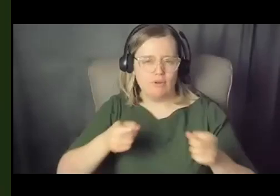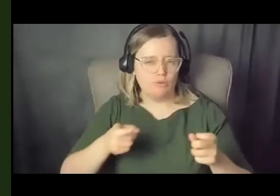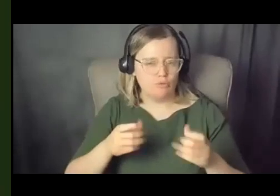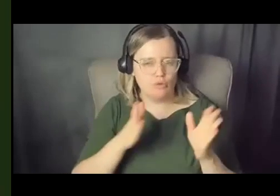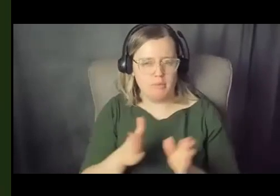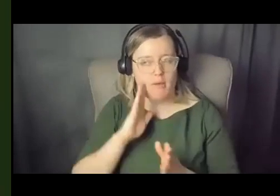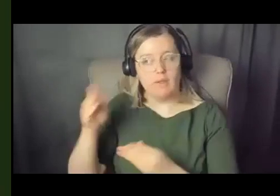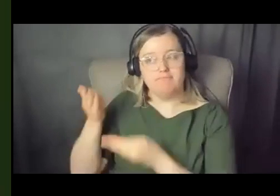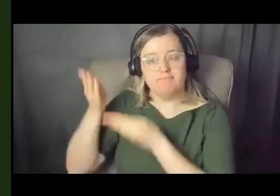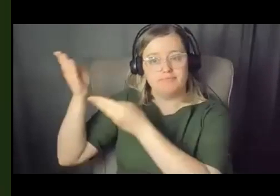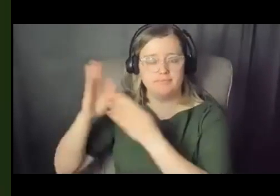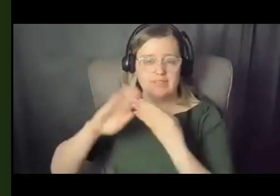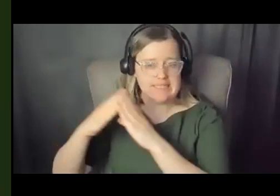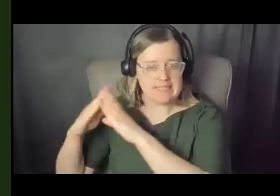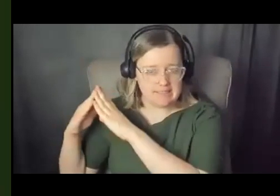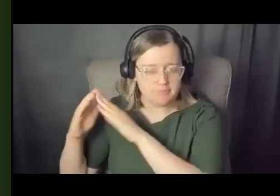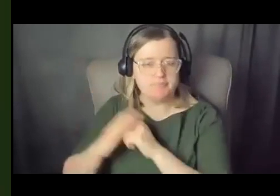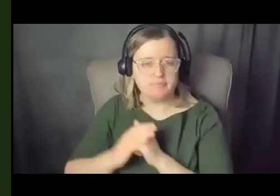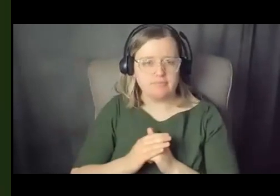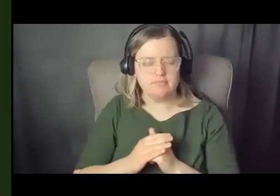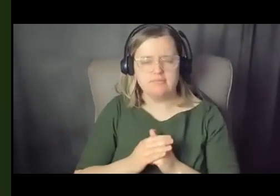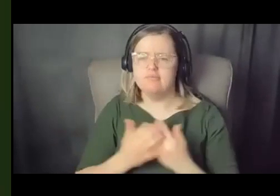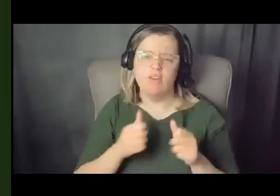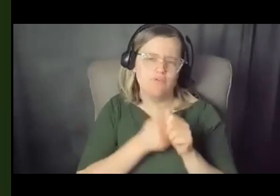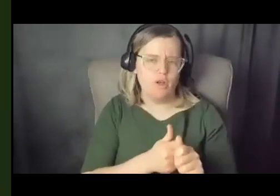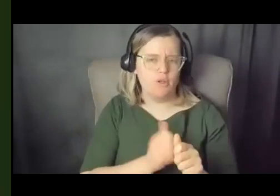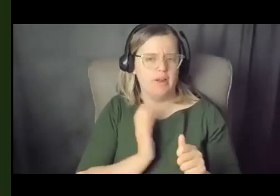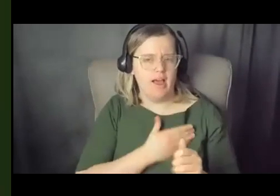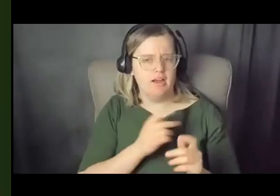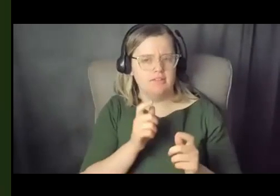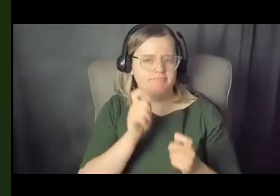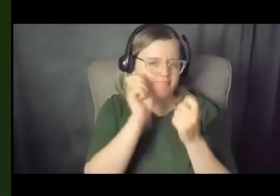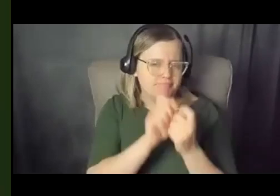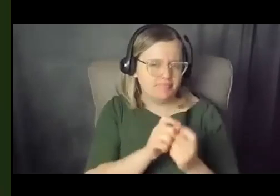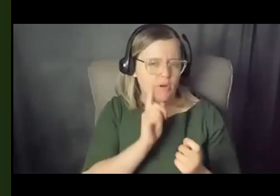Based on requirements of our specifications in our project.